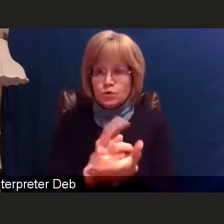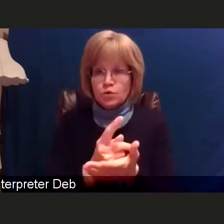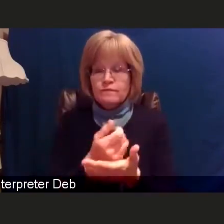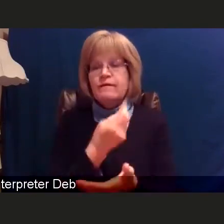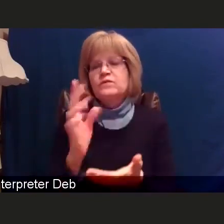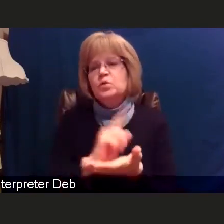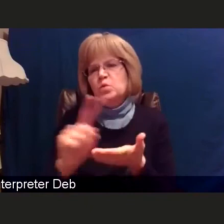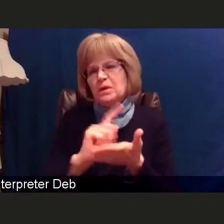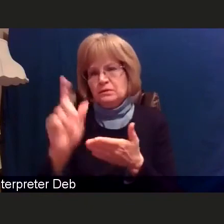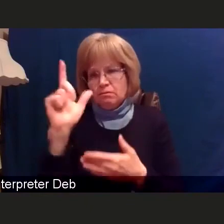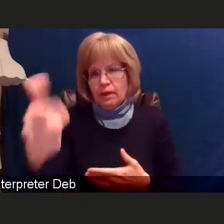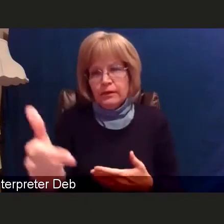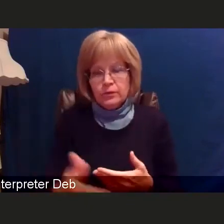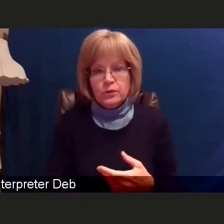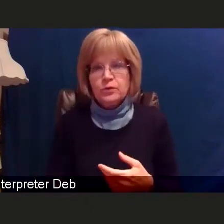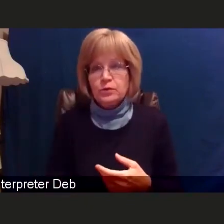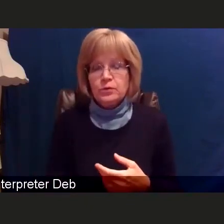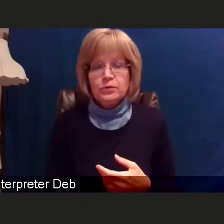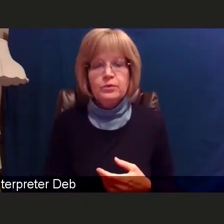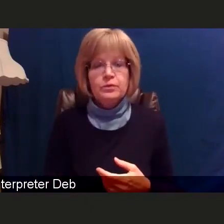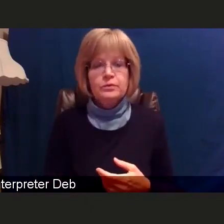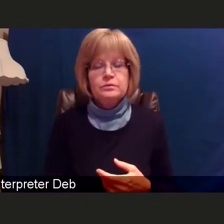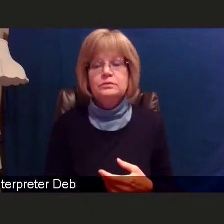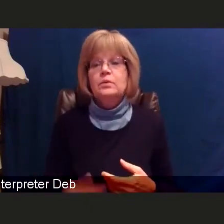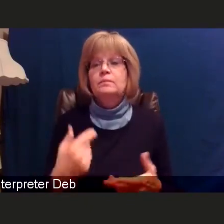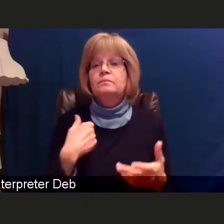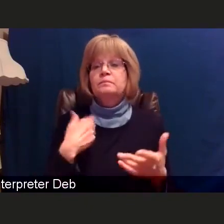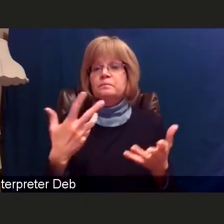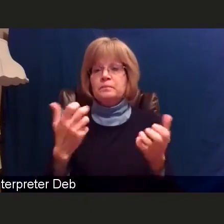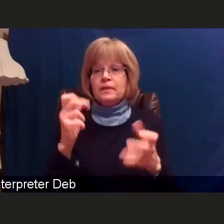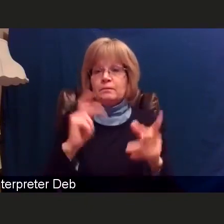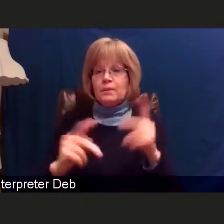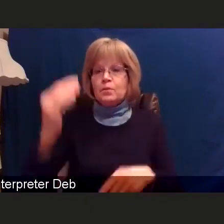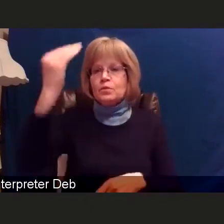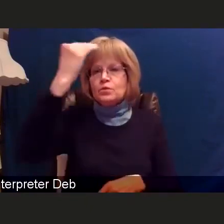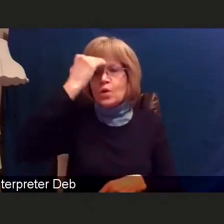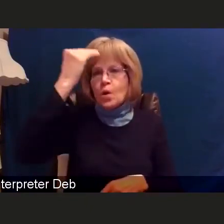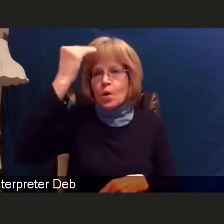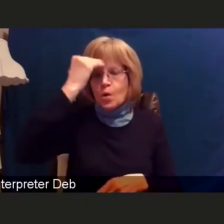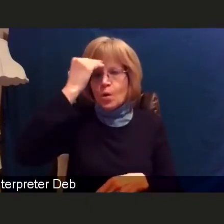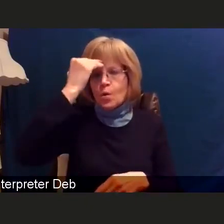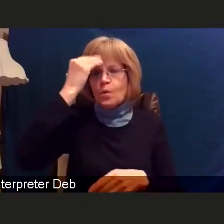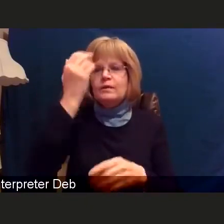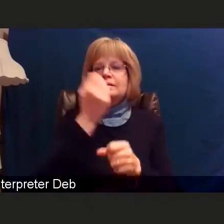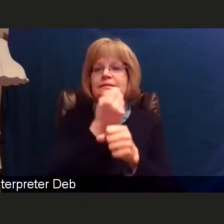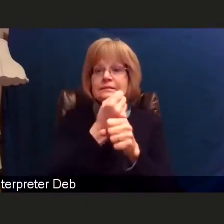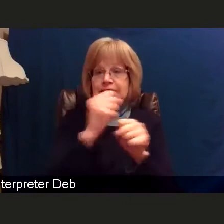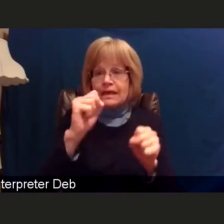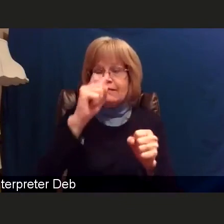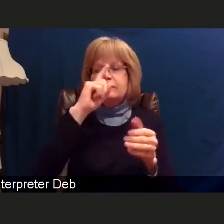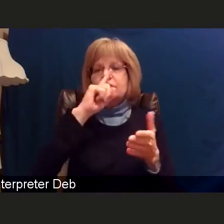So with that, I want people to know that the safety checkpoints have been met